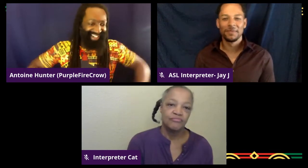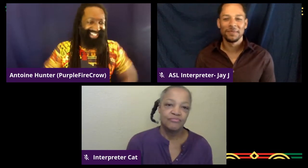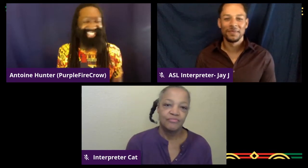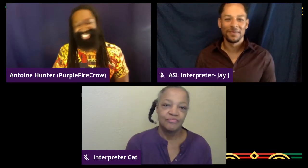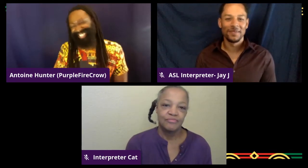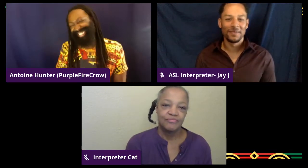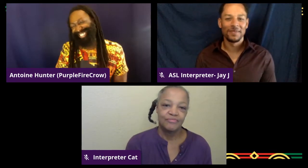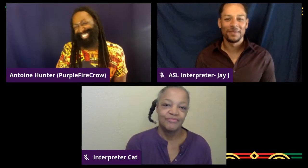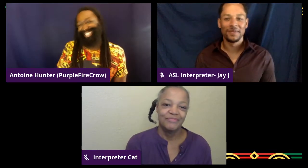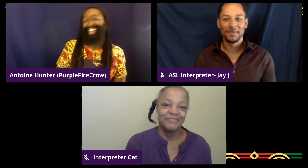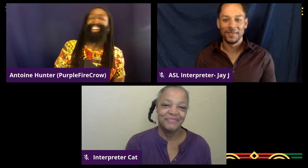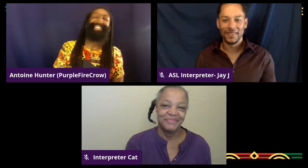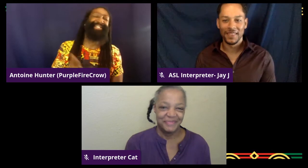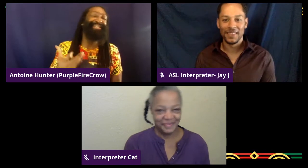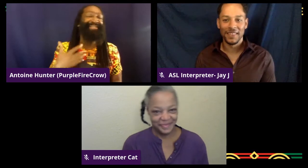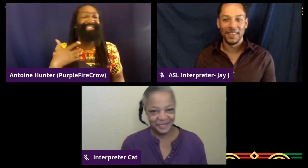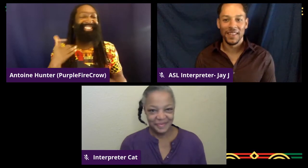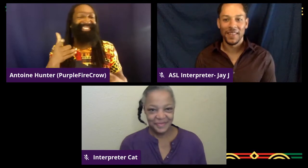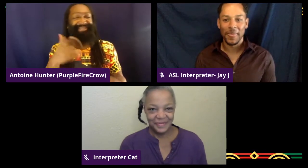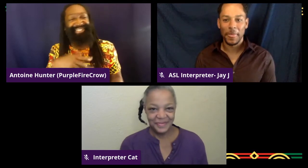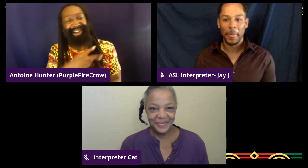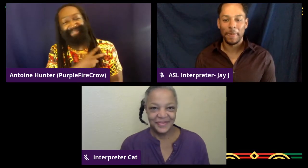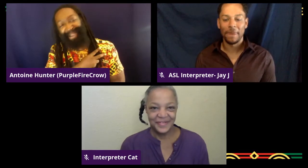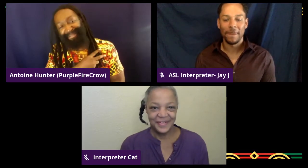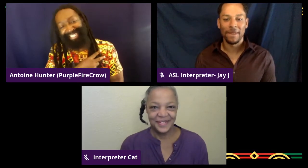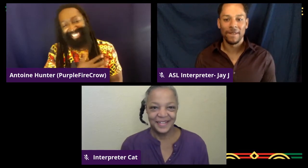Hi real cool we'll talk about peace.